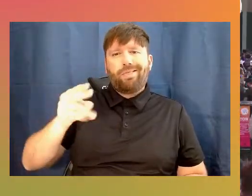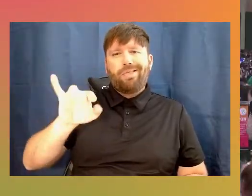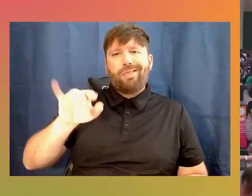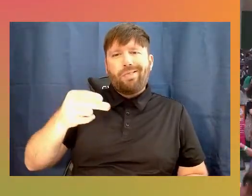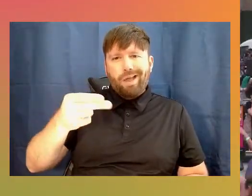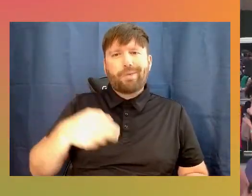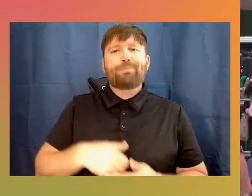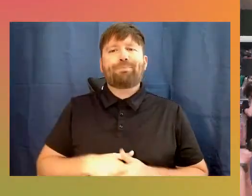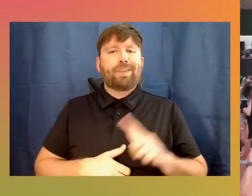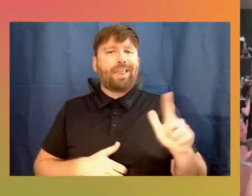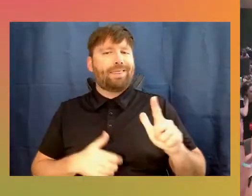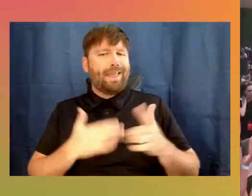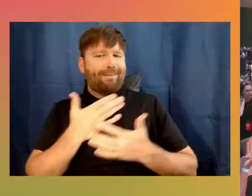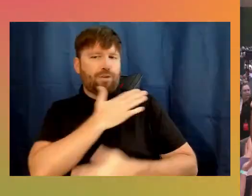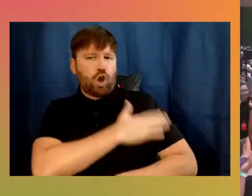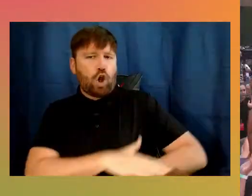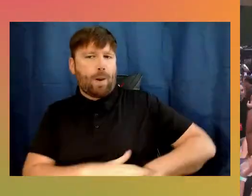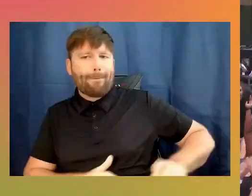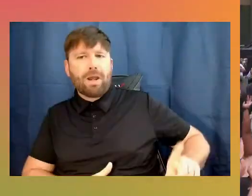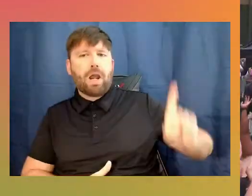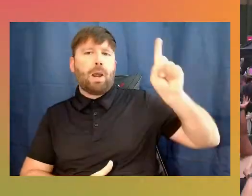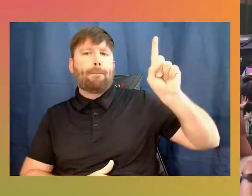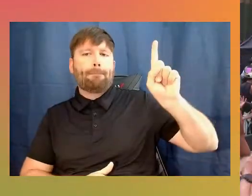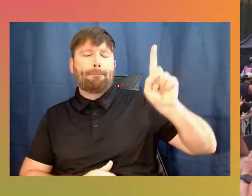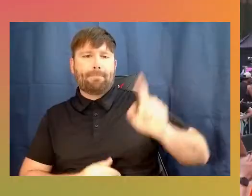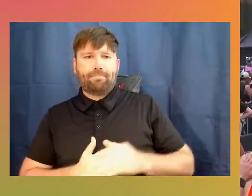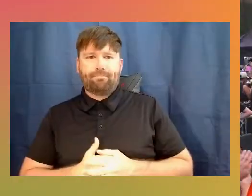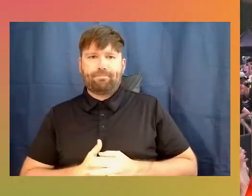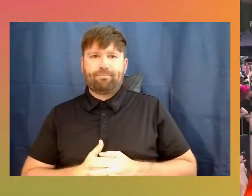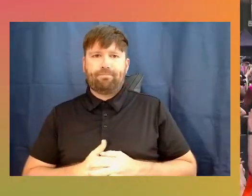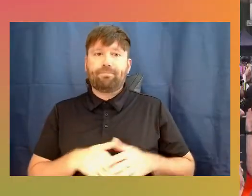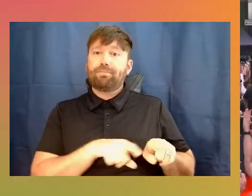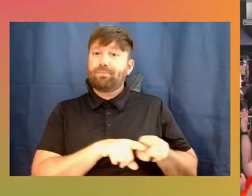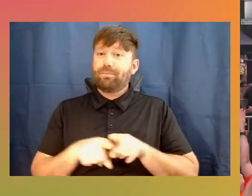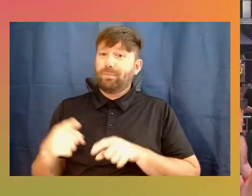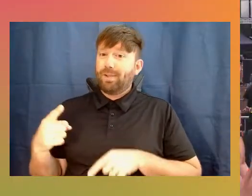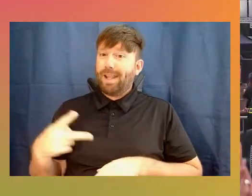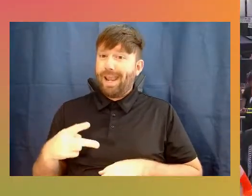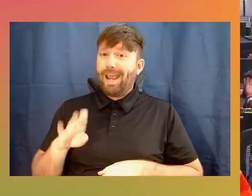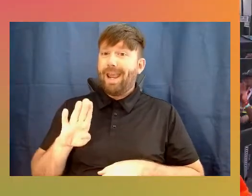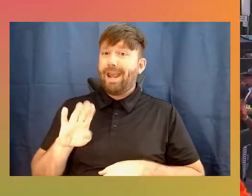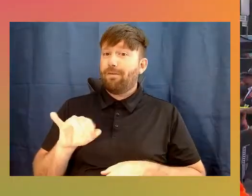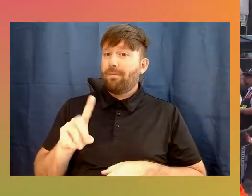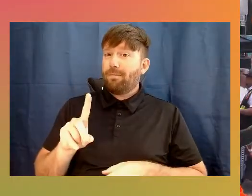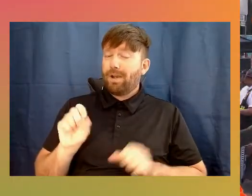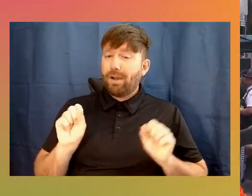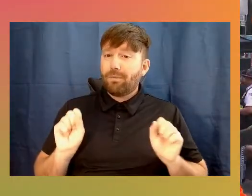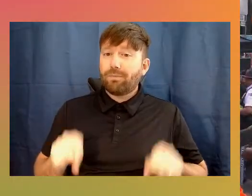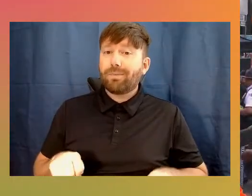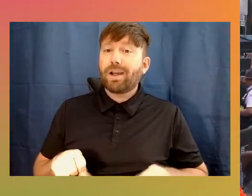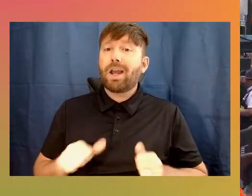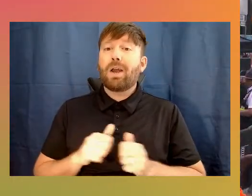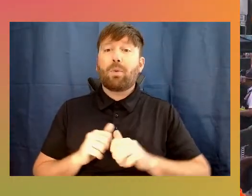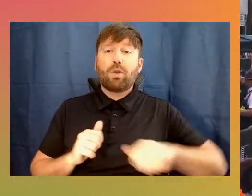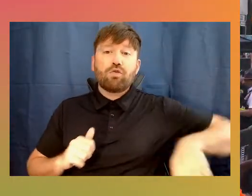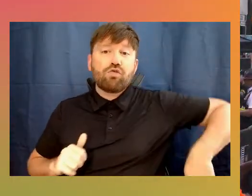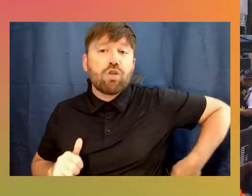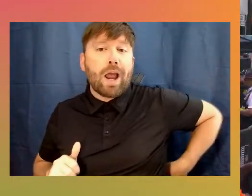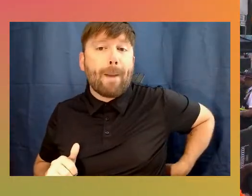AS YOU EXHALE, WRITE FOR HIM TO RIGHT THIGH. LEFT ARM TO THE SKY.